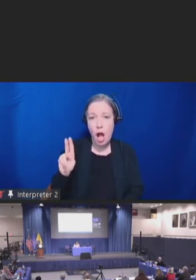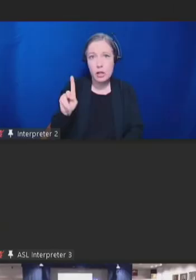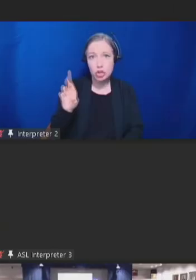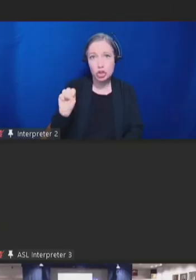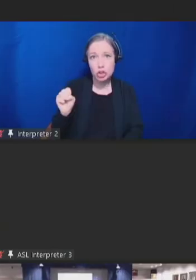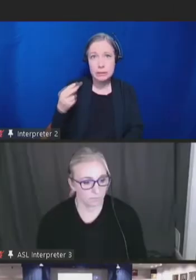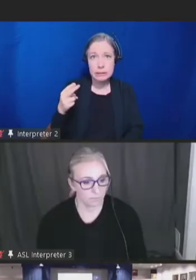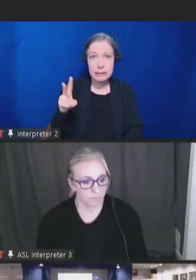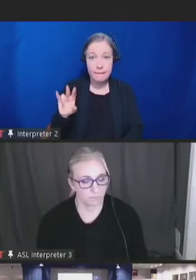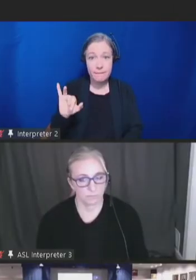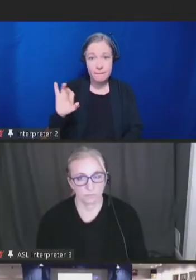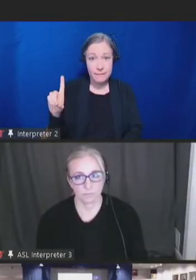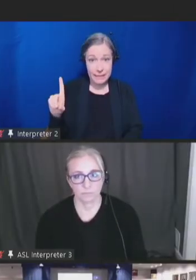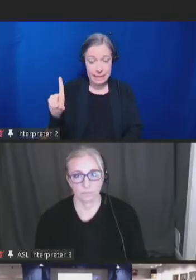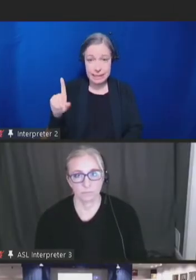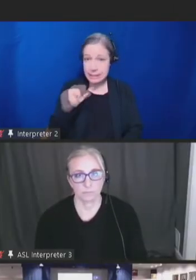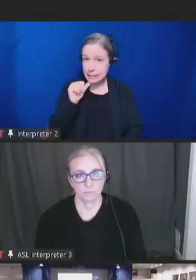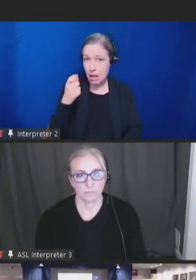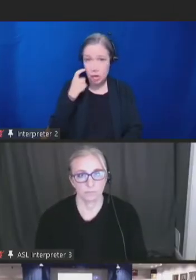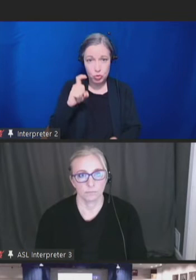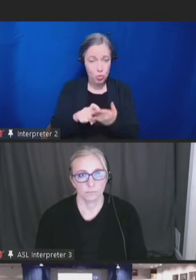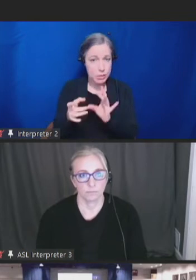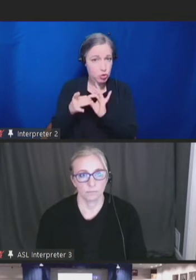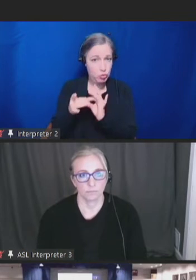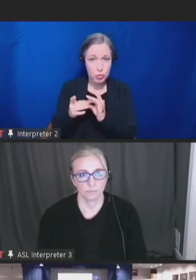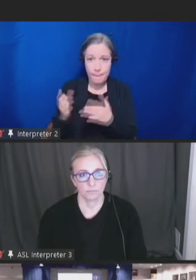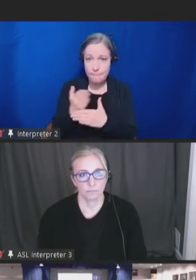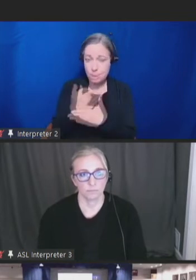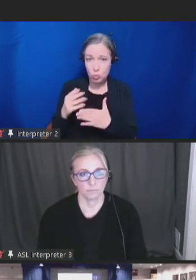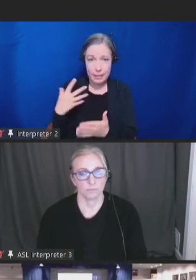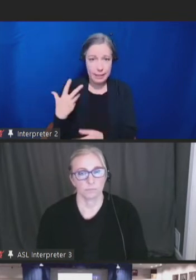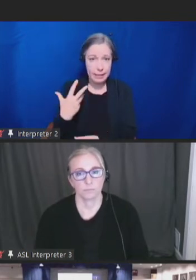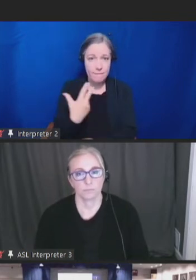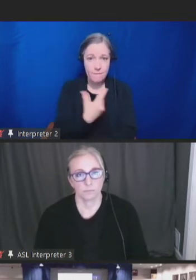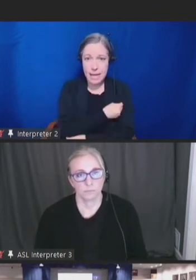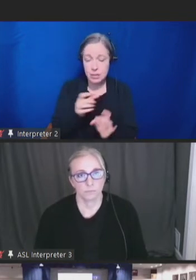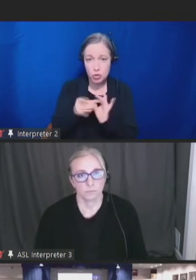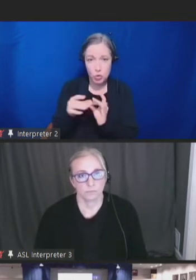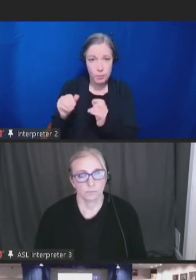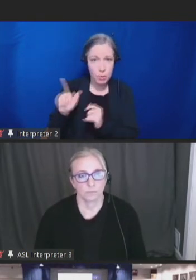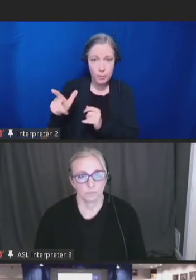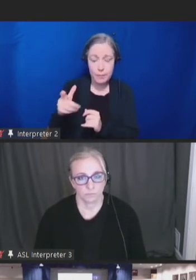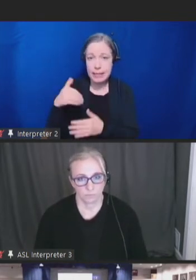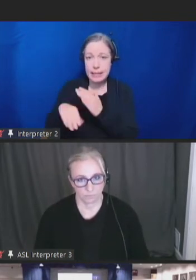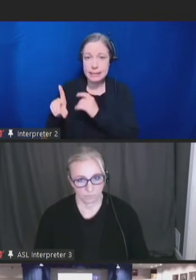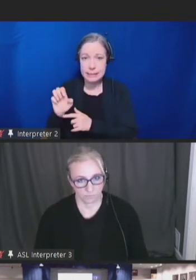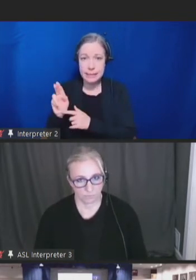that didn't see any association between vaccine-associated aluminum in Denmark and subsequent asthma in Denmark.